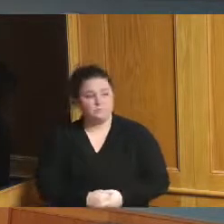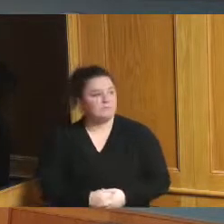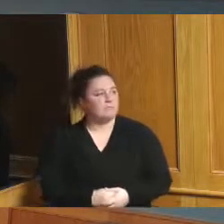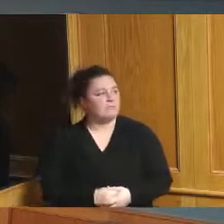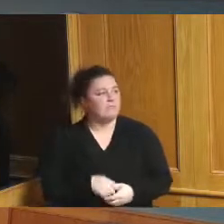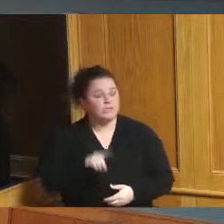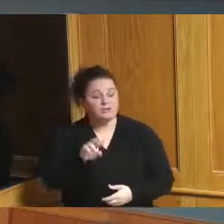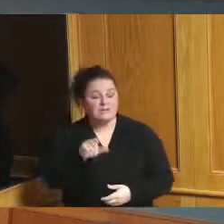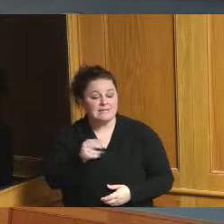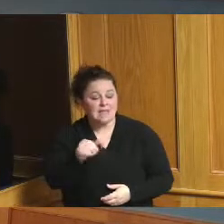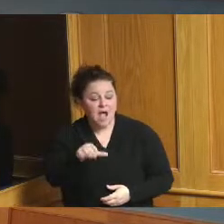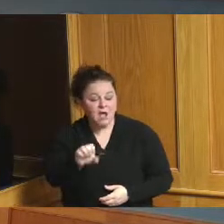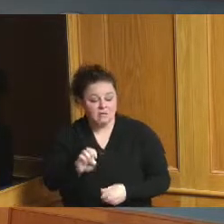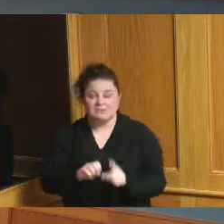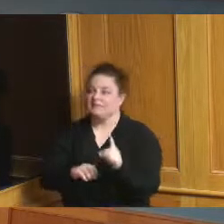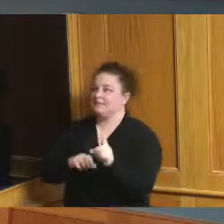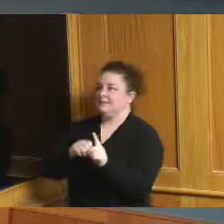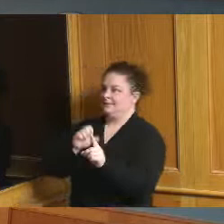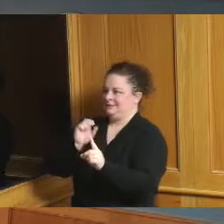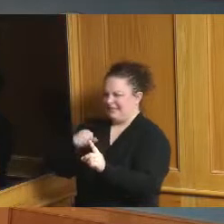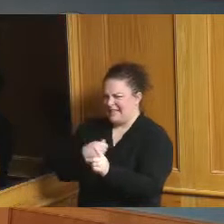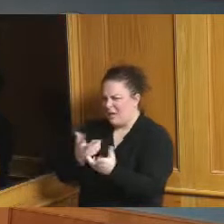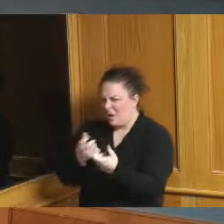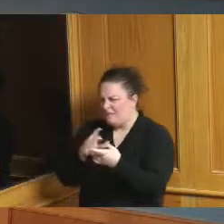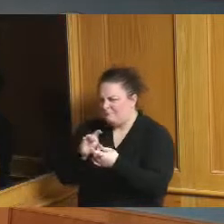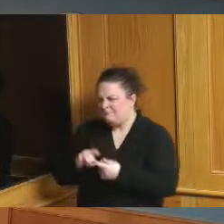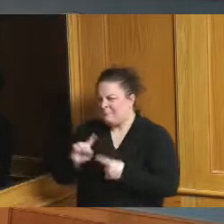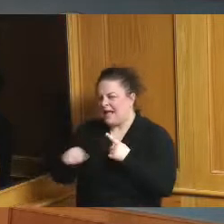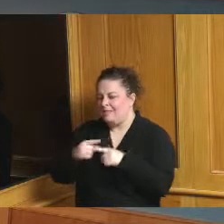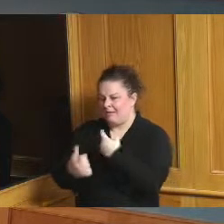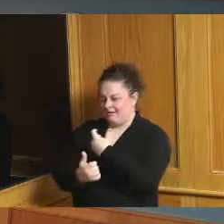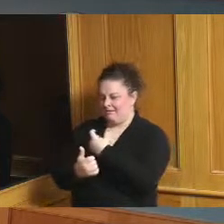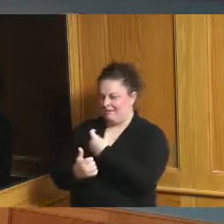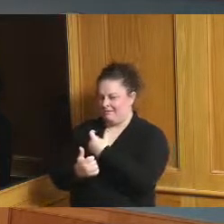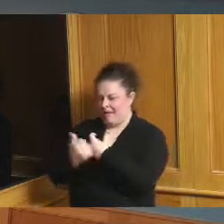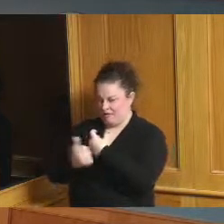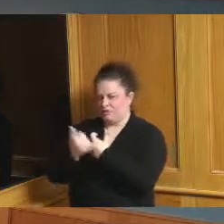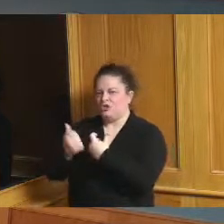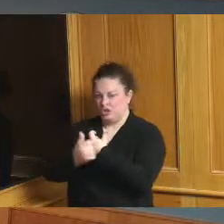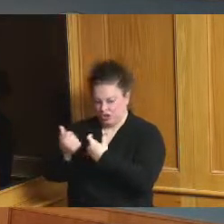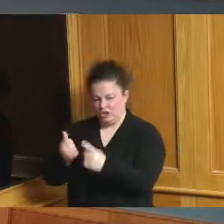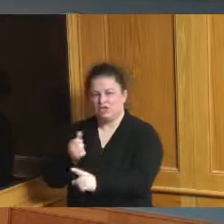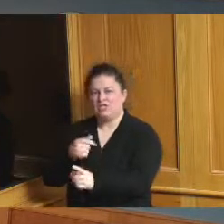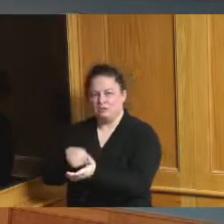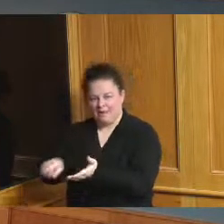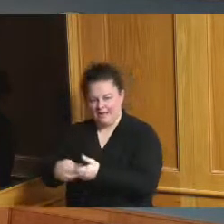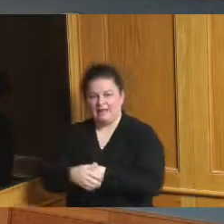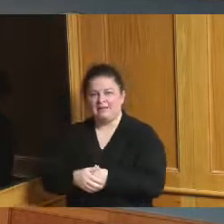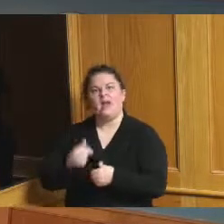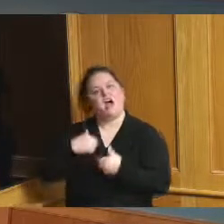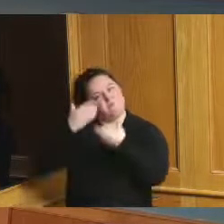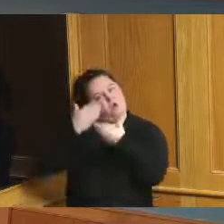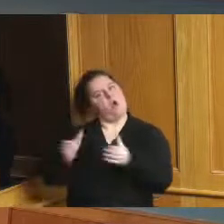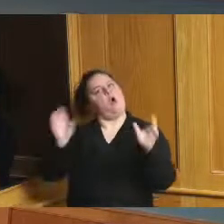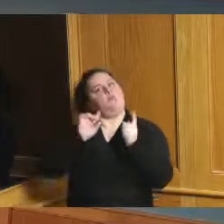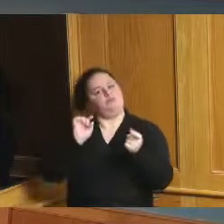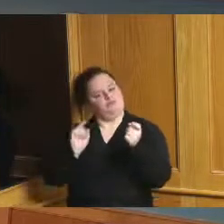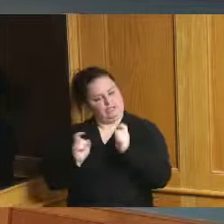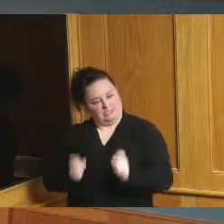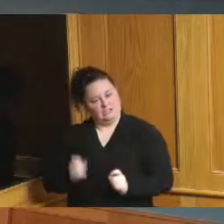issue so i too you know am open to changes that make sense as as have been pointed out before